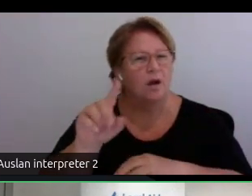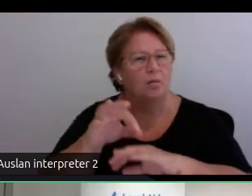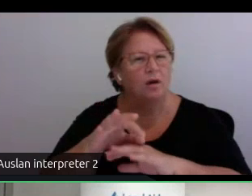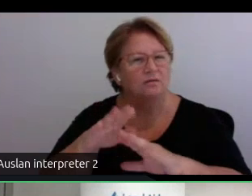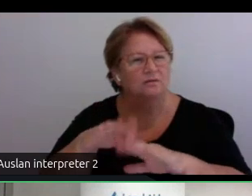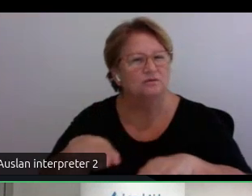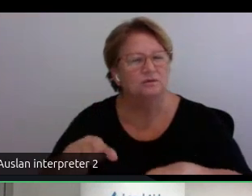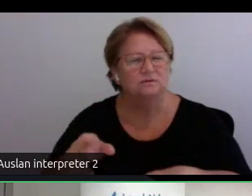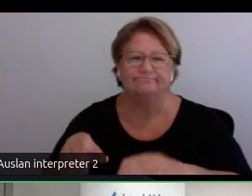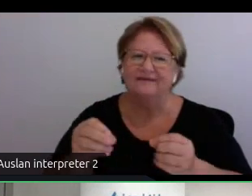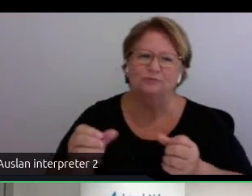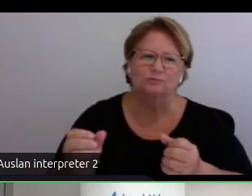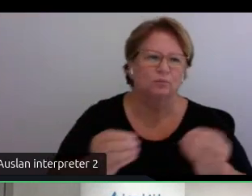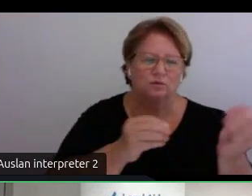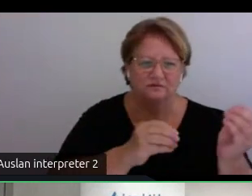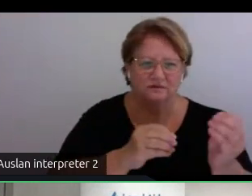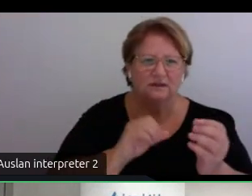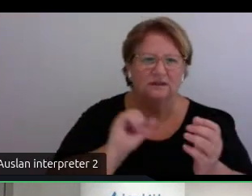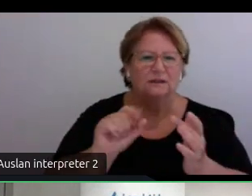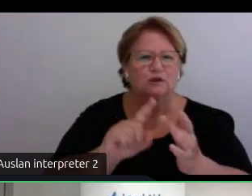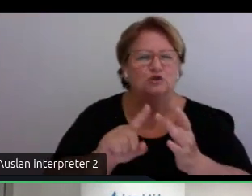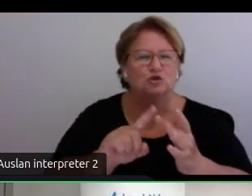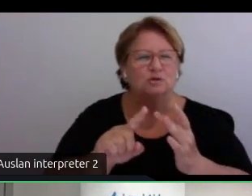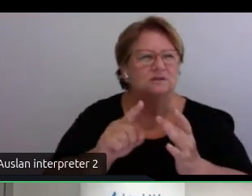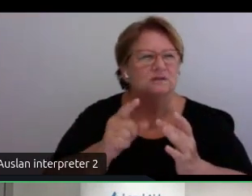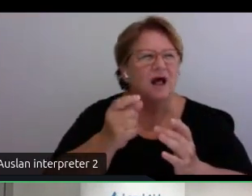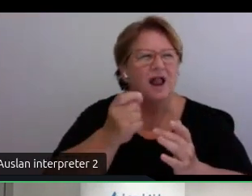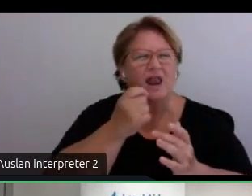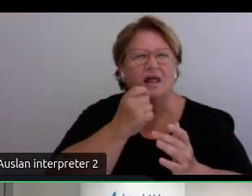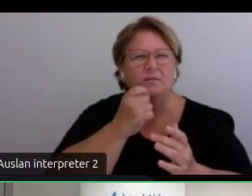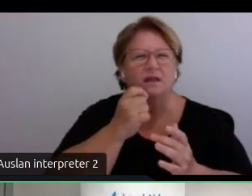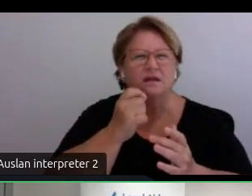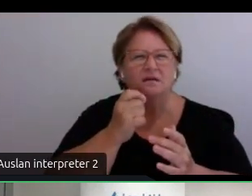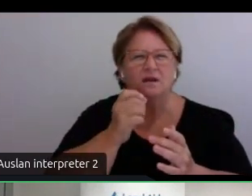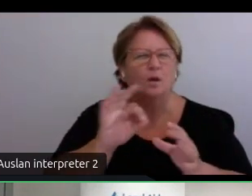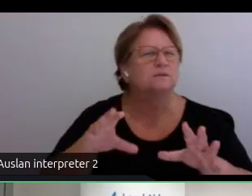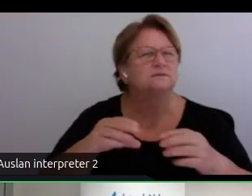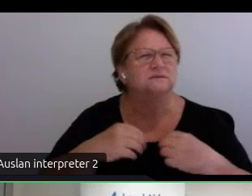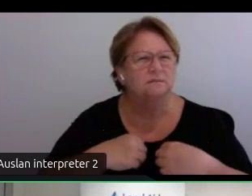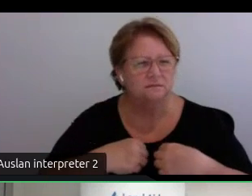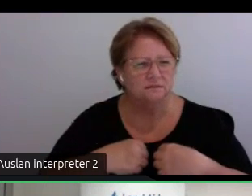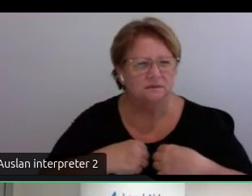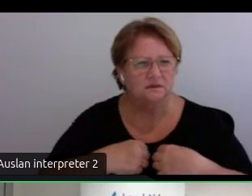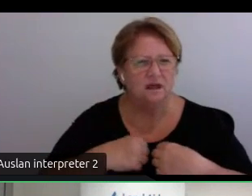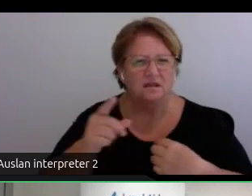kids had moved. His insurance claim had been part declined because of what the insurance company